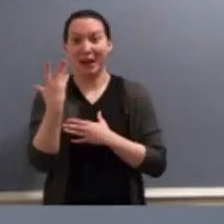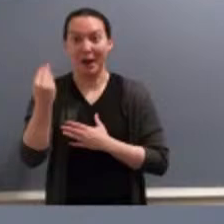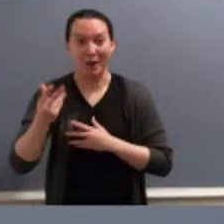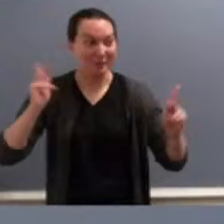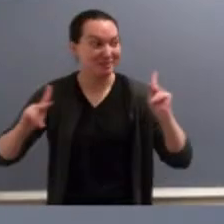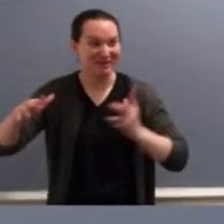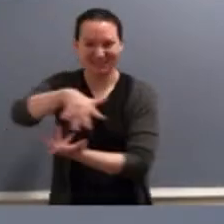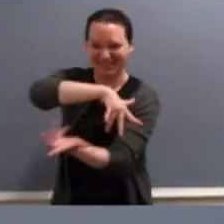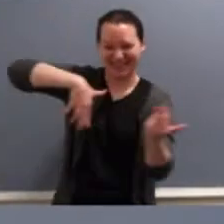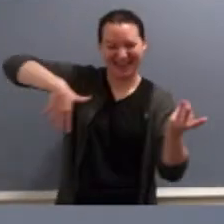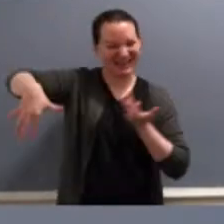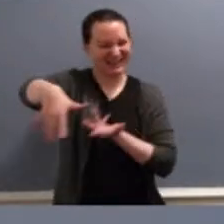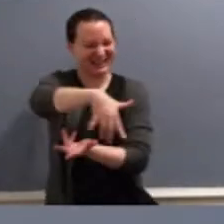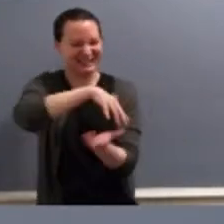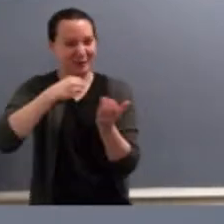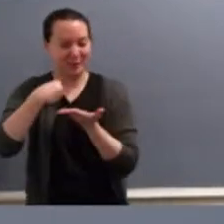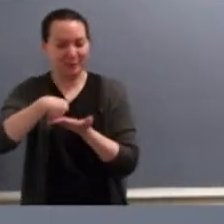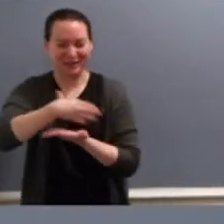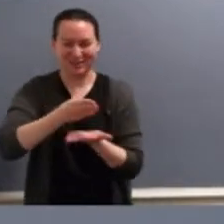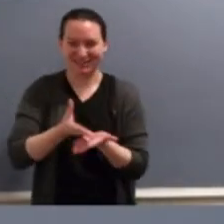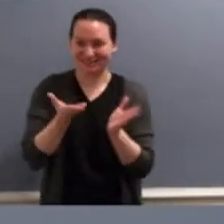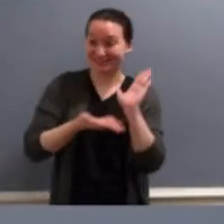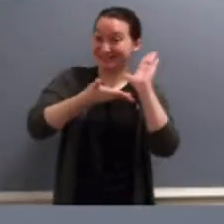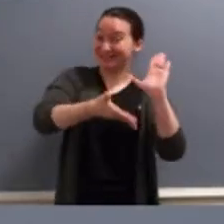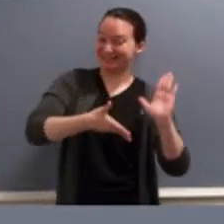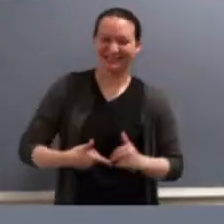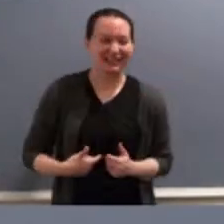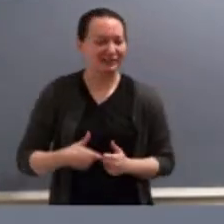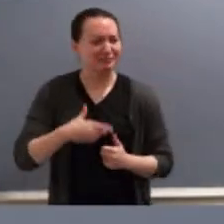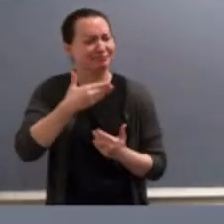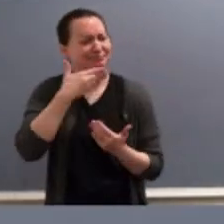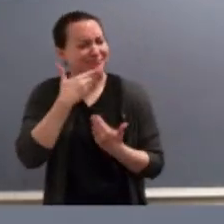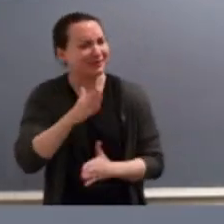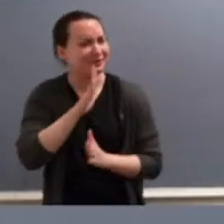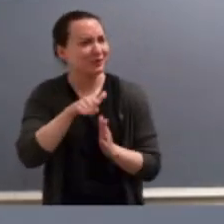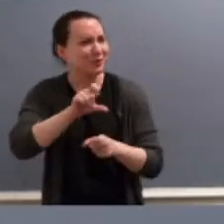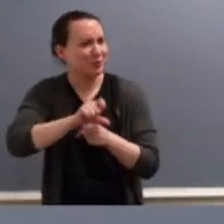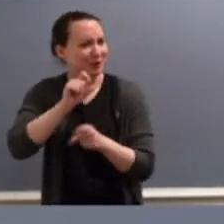in the community with the budget and I just appreciate all the work that's gone into this